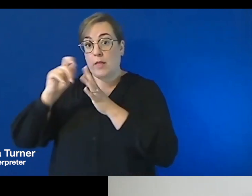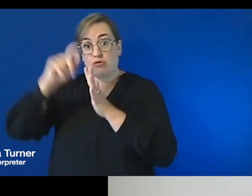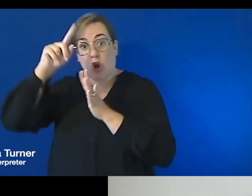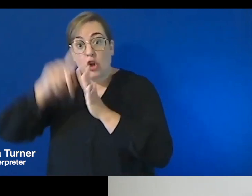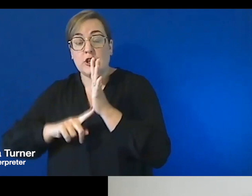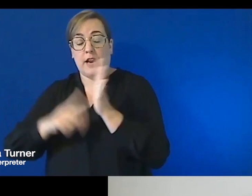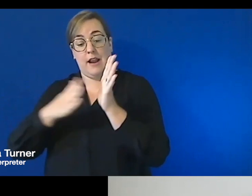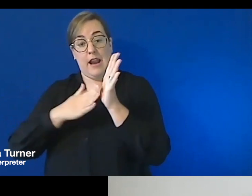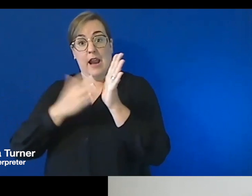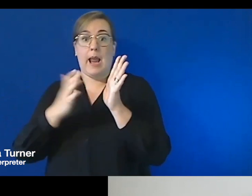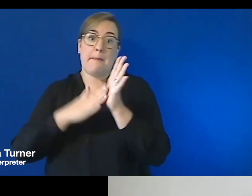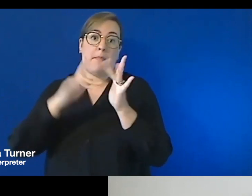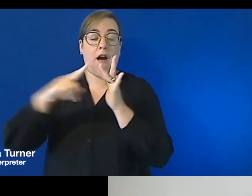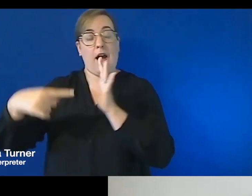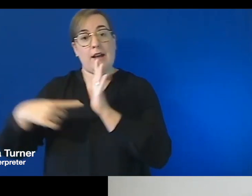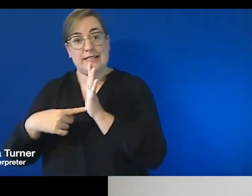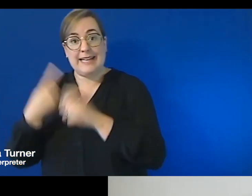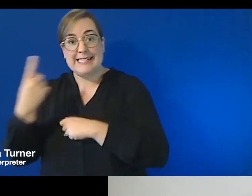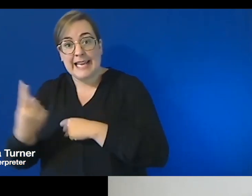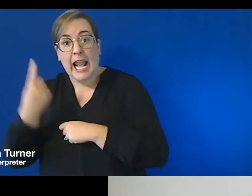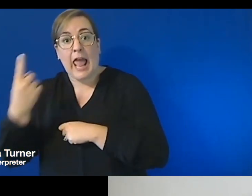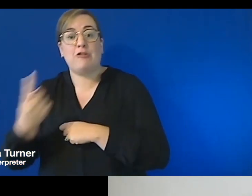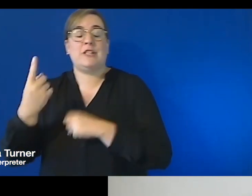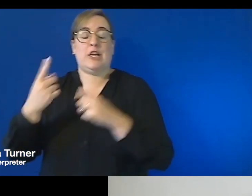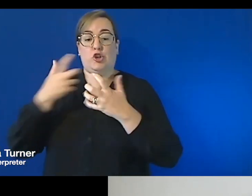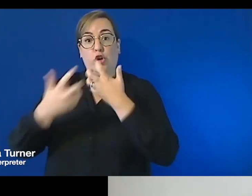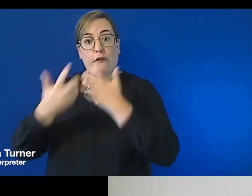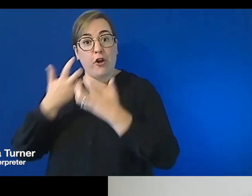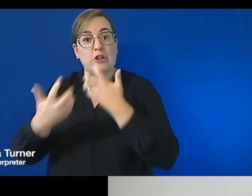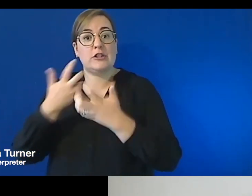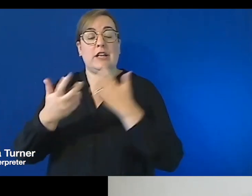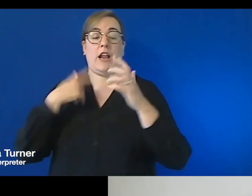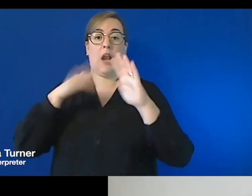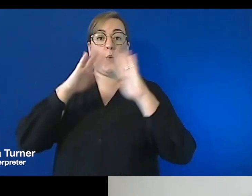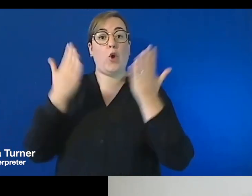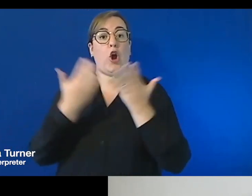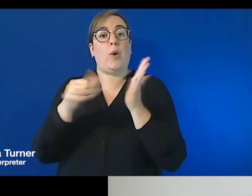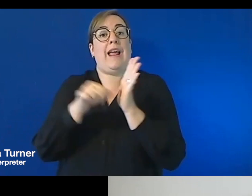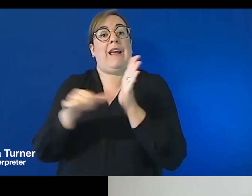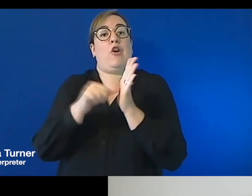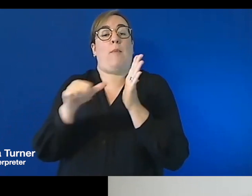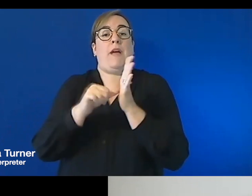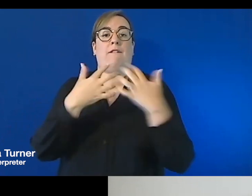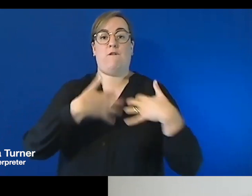500 Startups, Techstars, European Commission and the World Economic Forum. Recent appearances